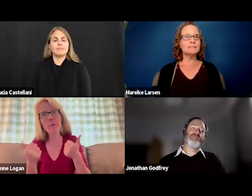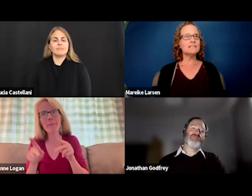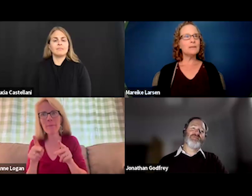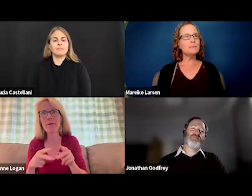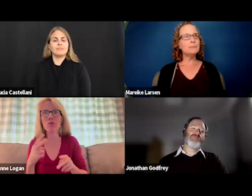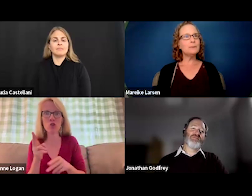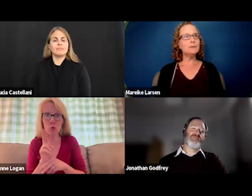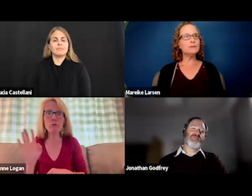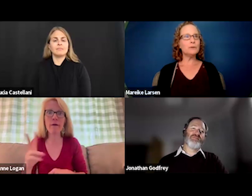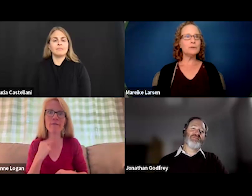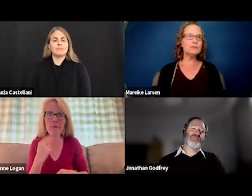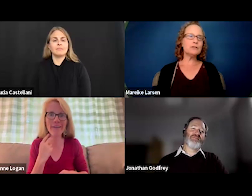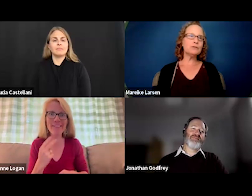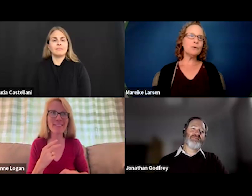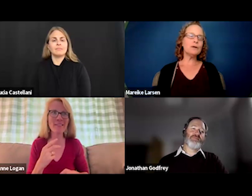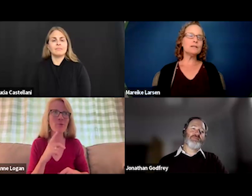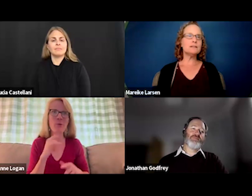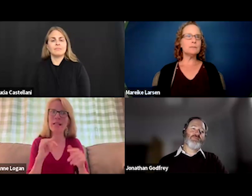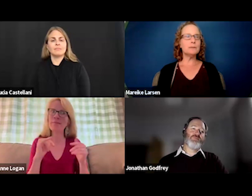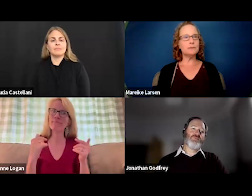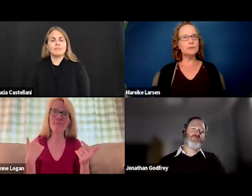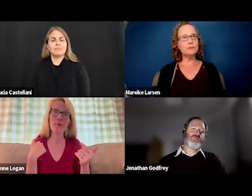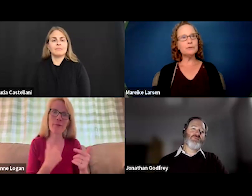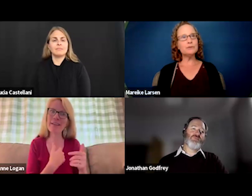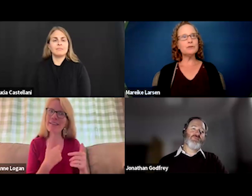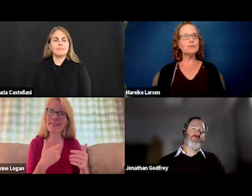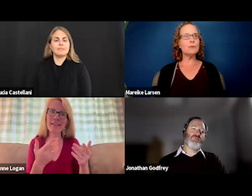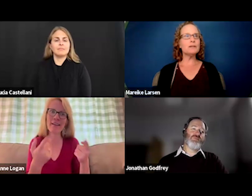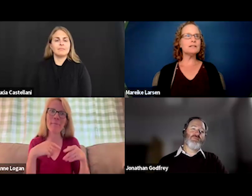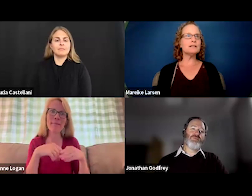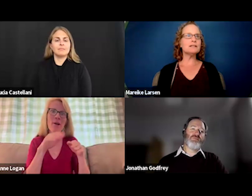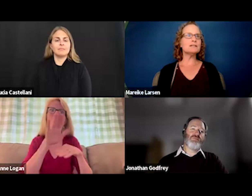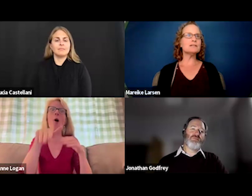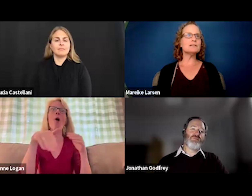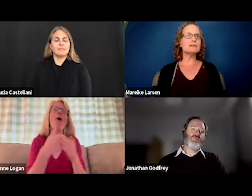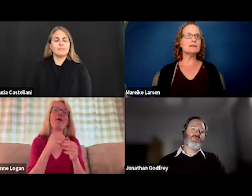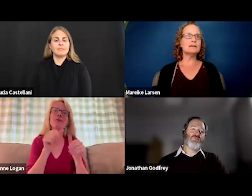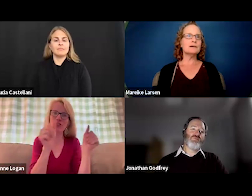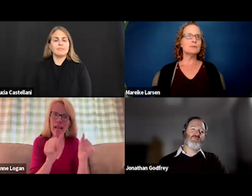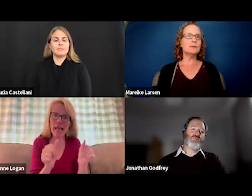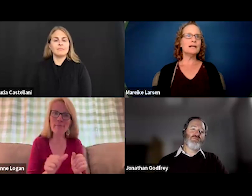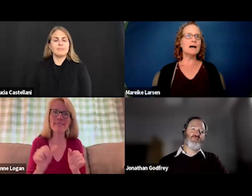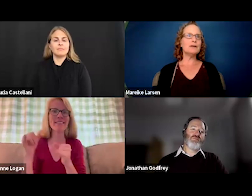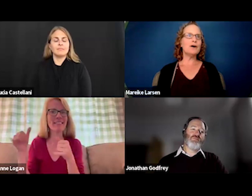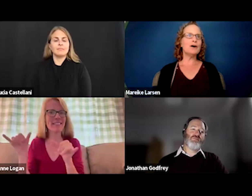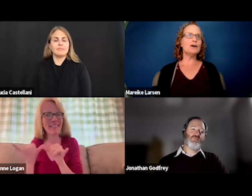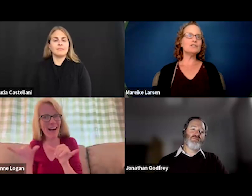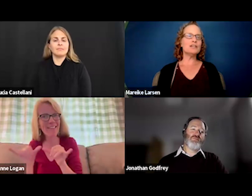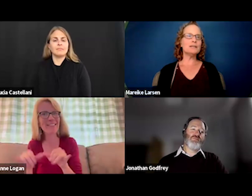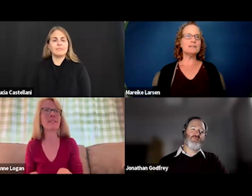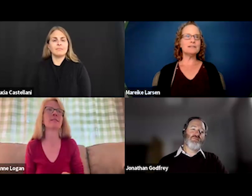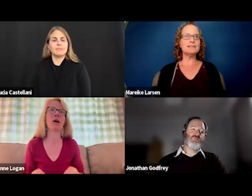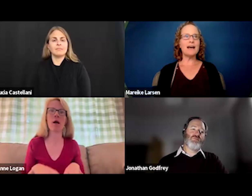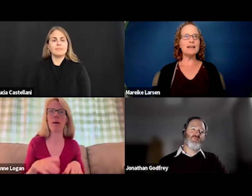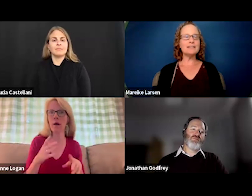Some people don't use their voice. Some people do use their voices. We come in all shapes and sizes.